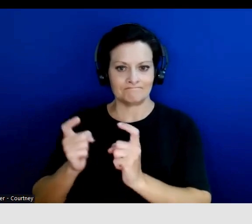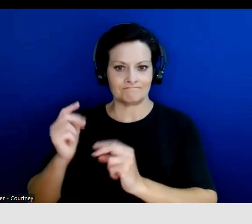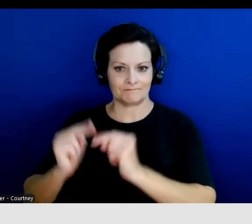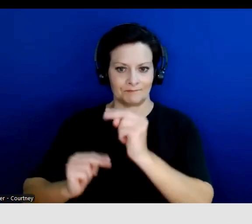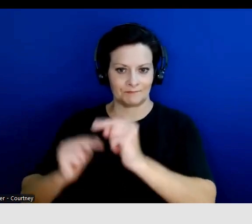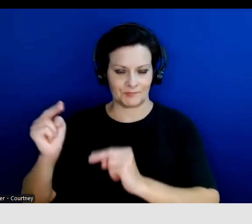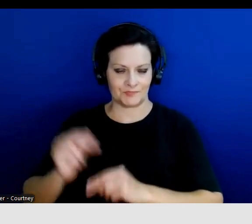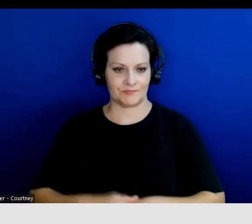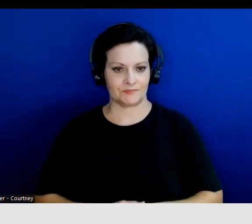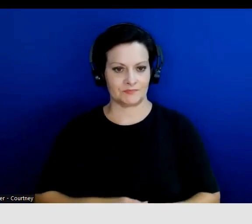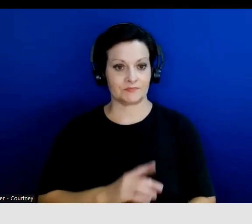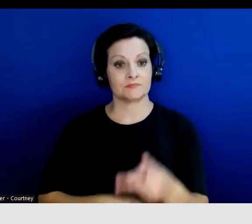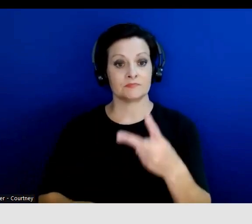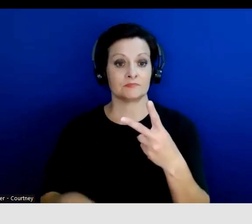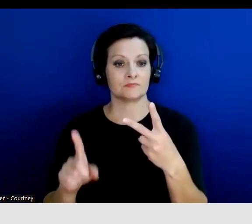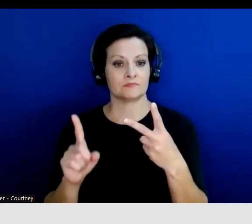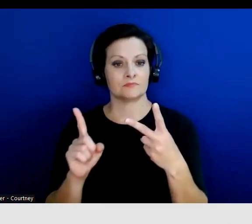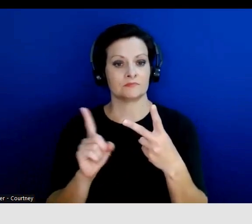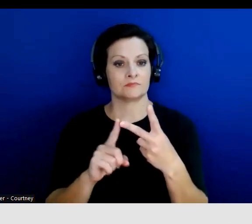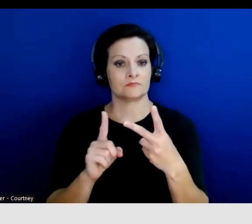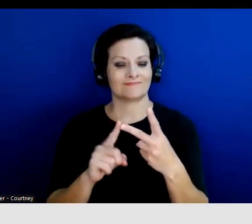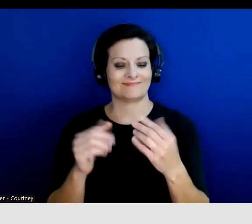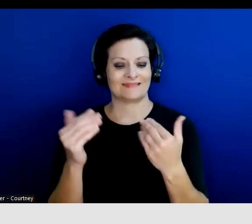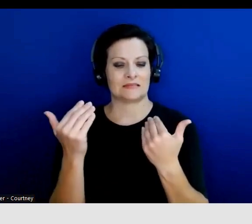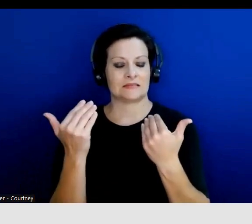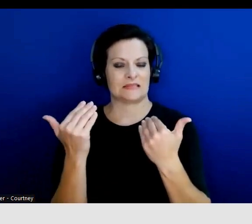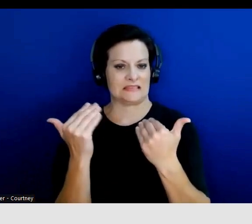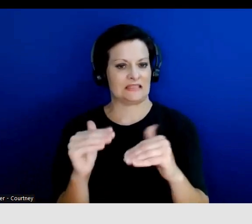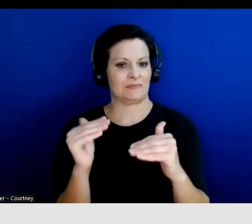Second, you are limited to minor renovations,